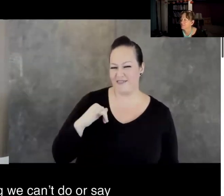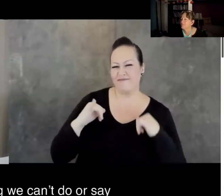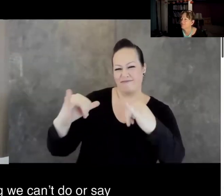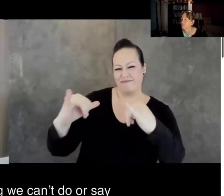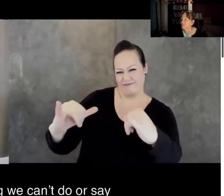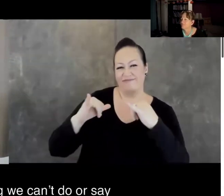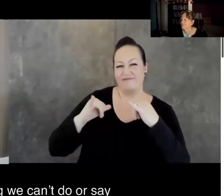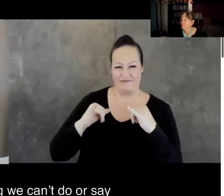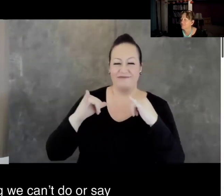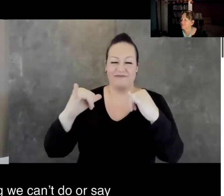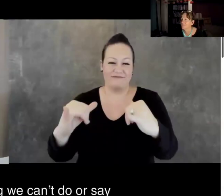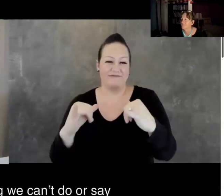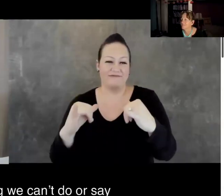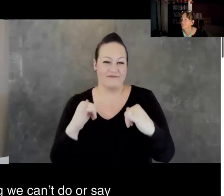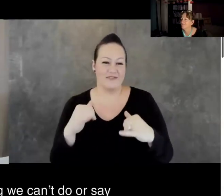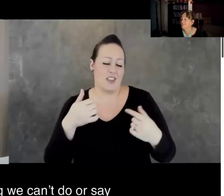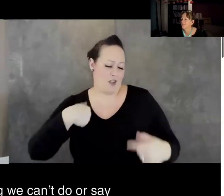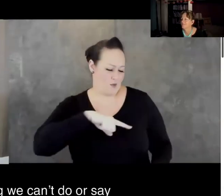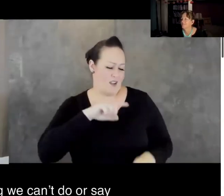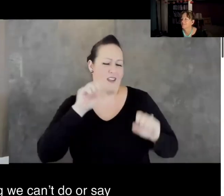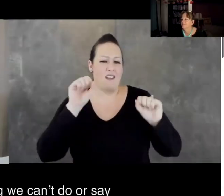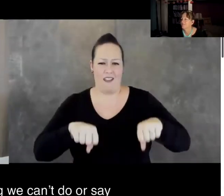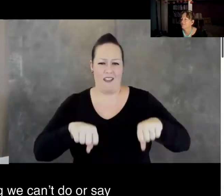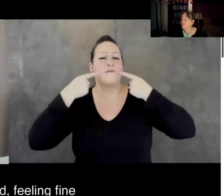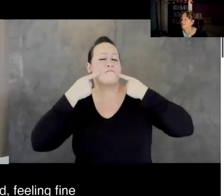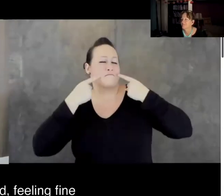Meriah: There ain't nothing we could do. A second